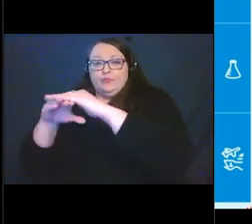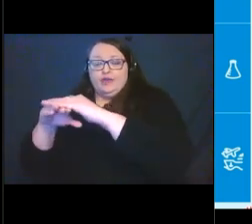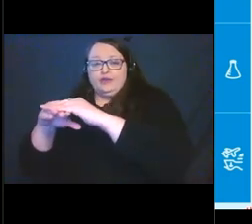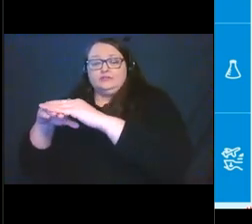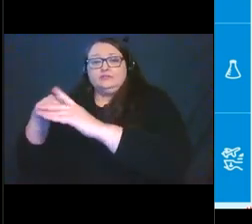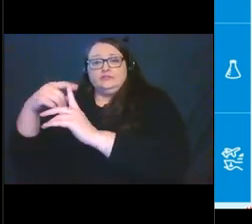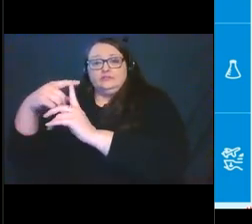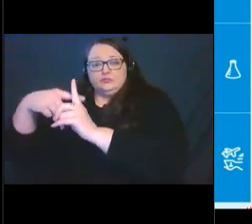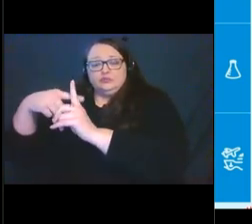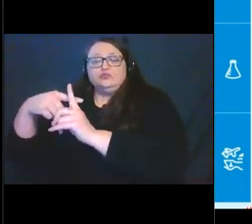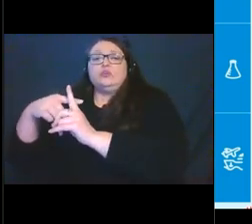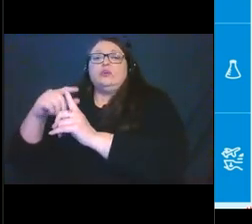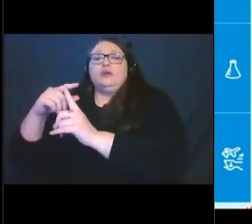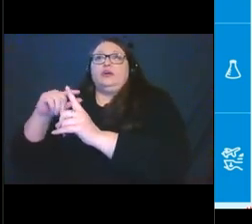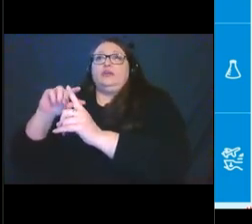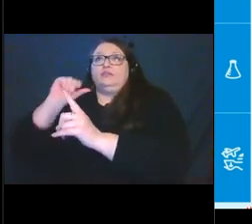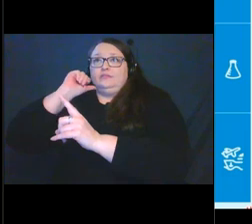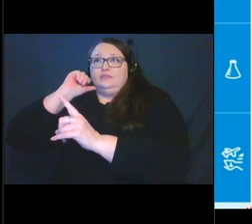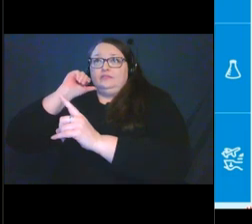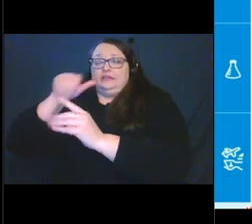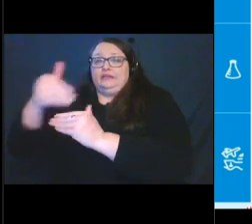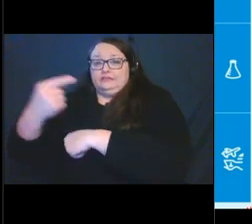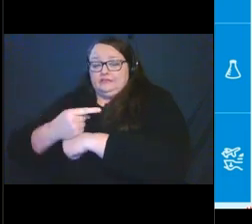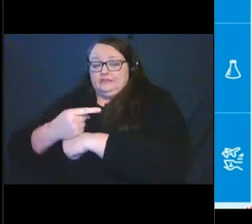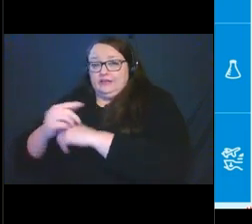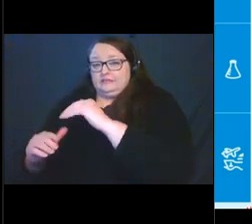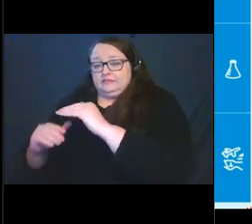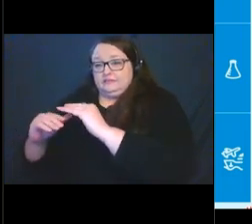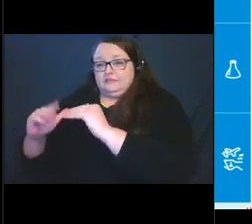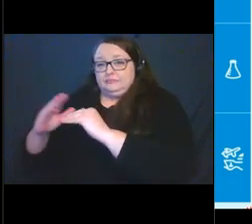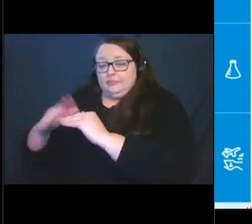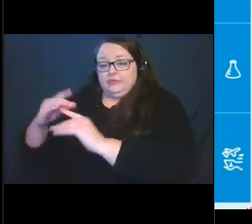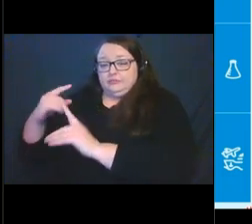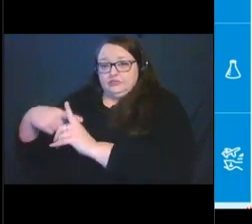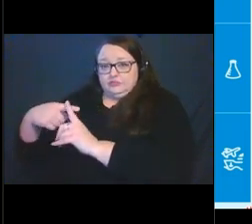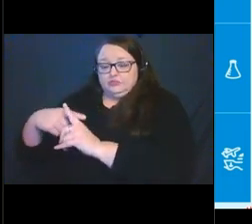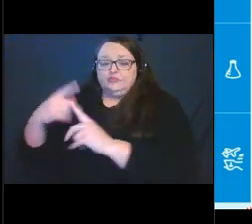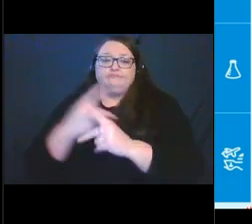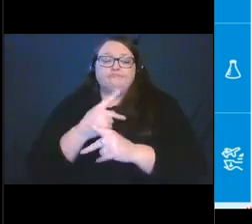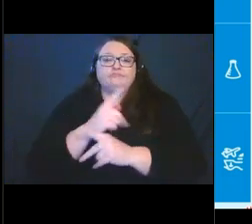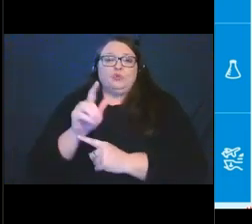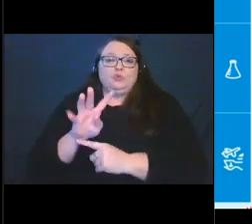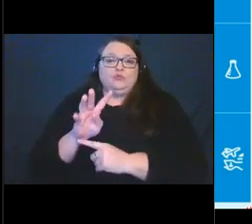temperature to create the 24 hour value. Here's where we utilize that natural separation between